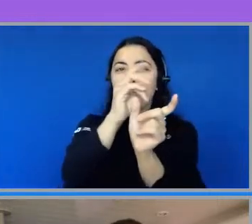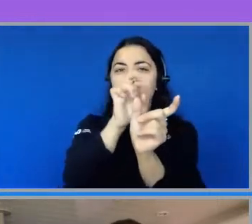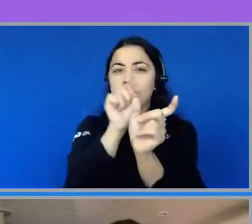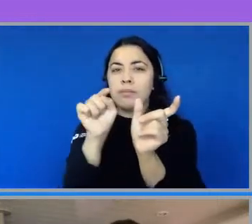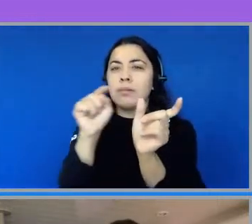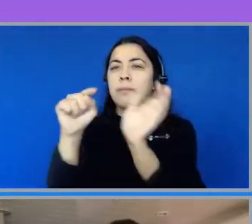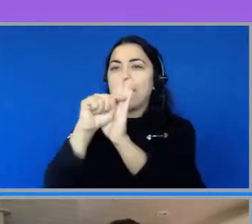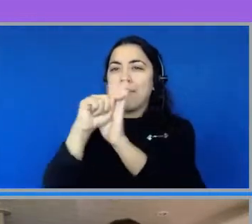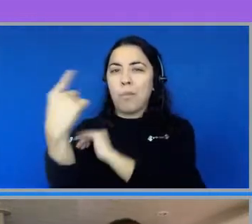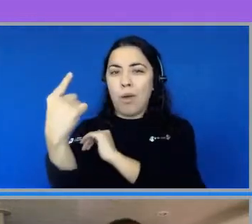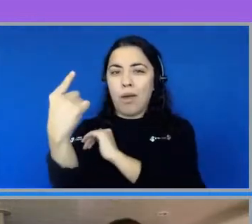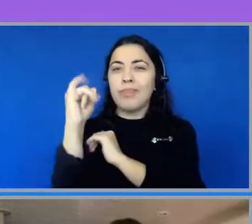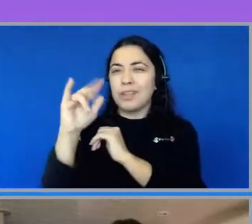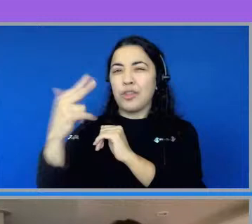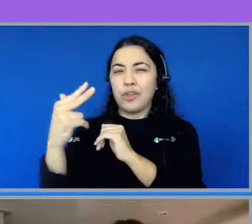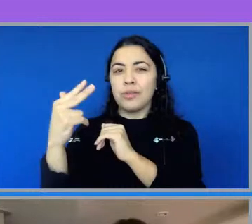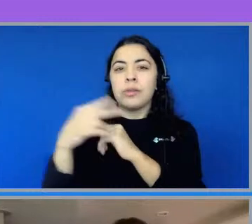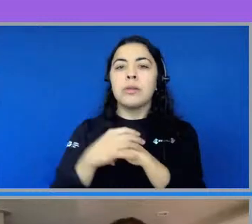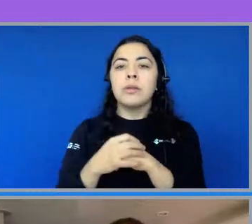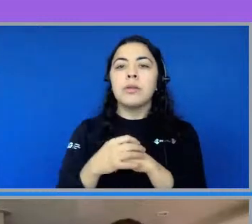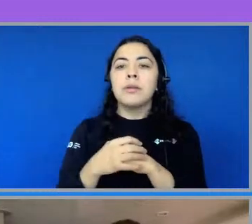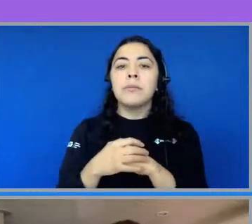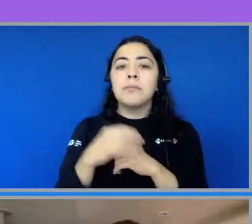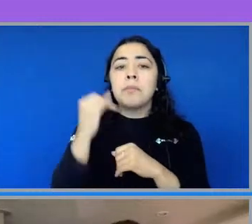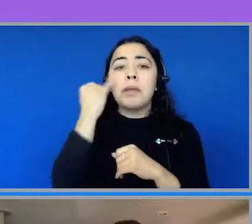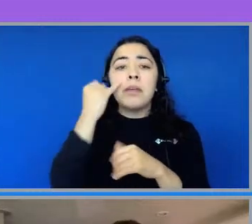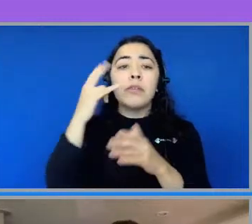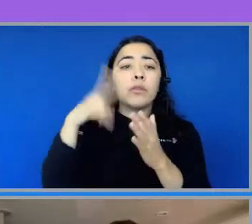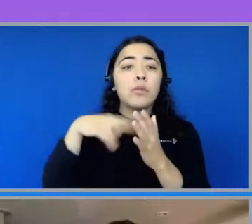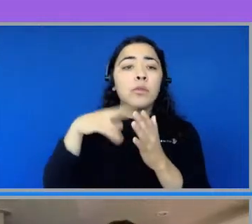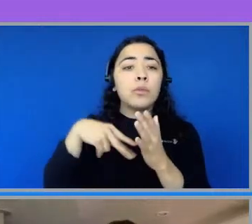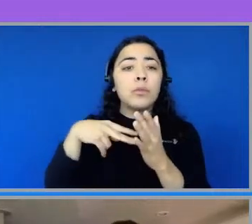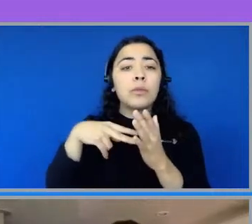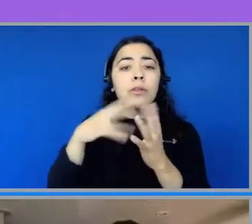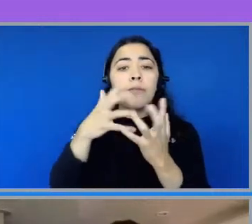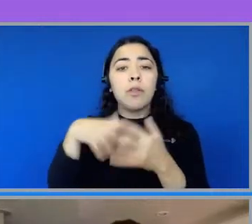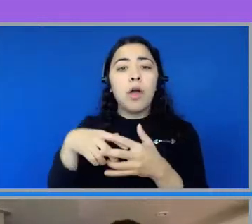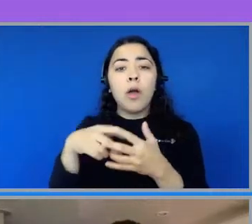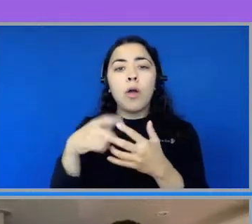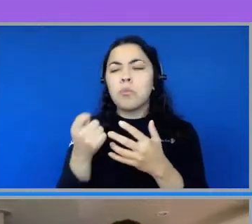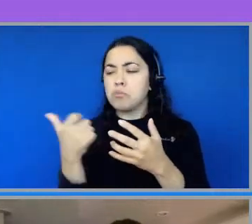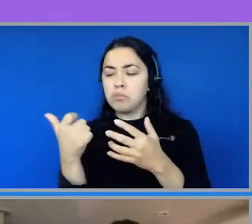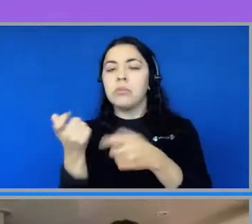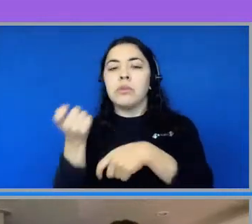remove reading flow or give it a value of normal, that's where